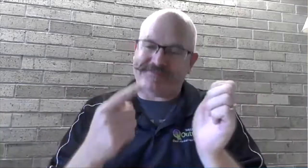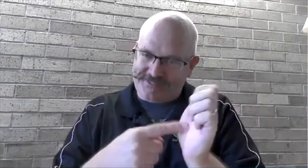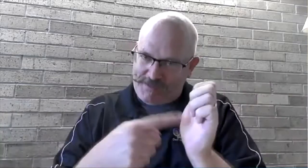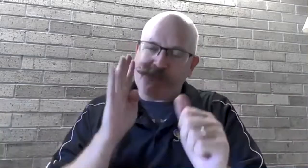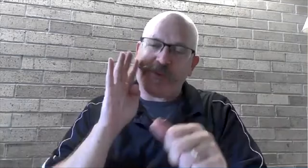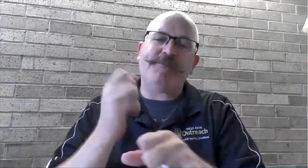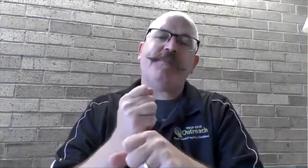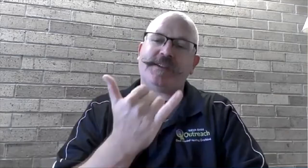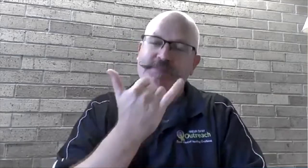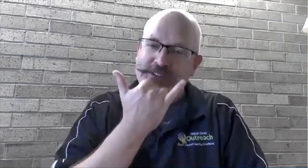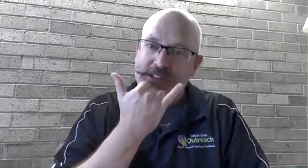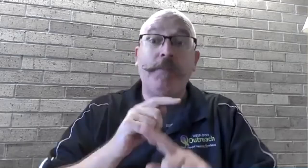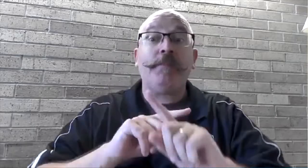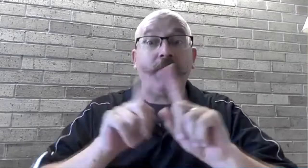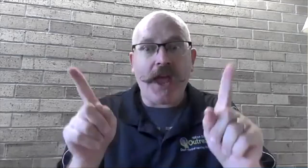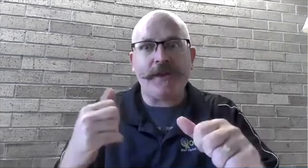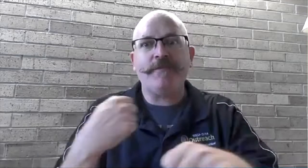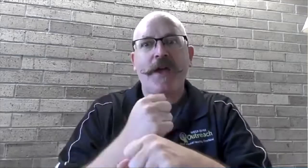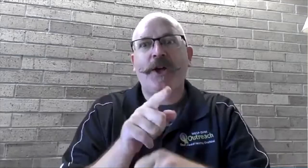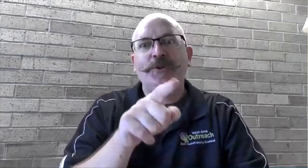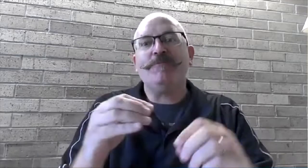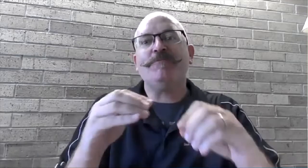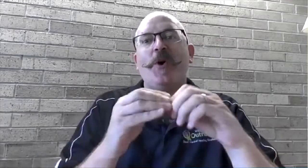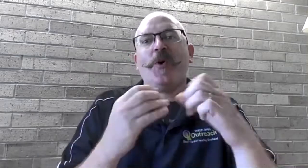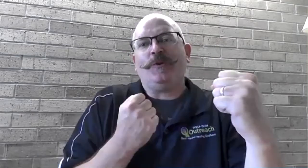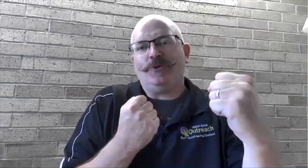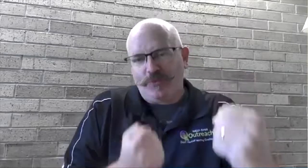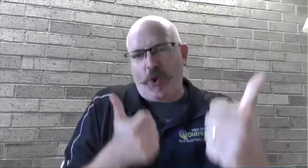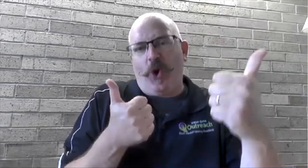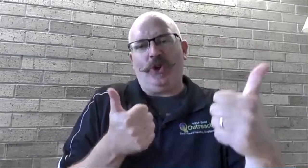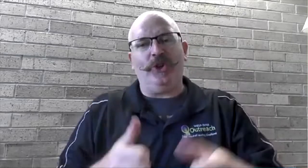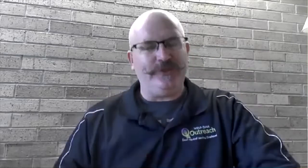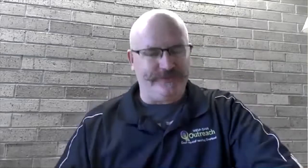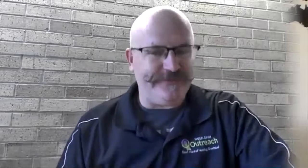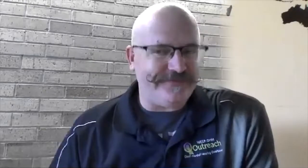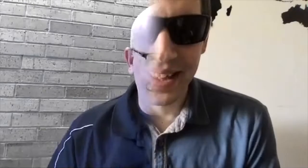way that you become successful. Of course you're going to make mistakes along the way, but what